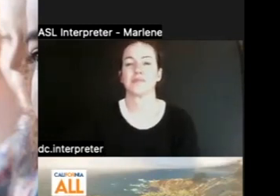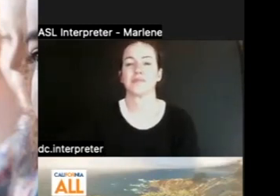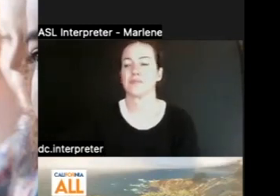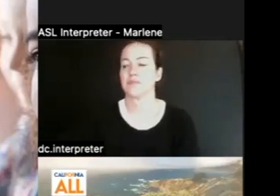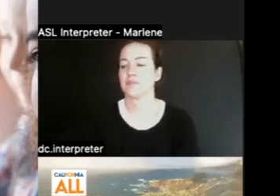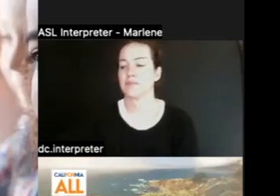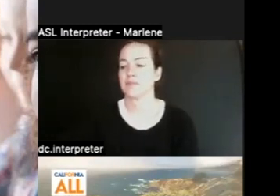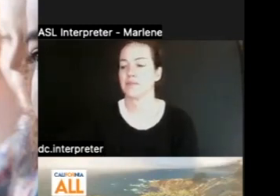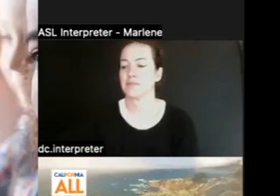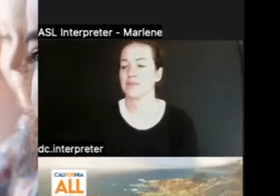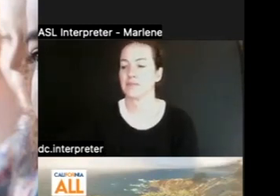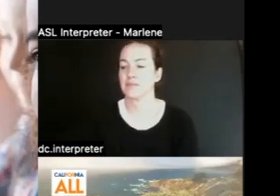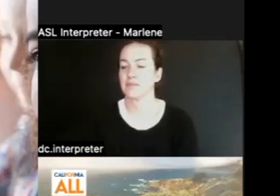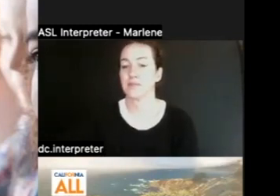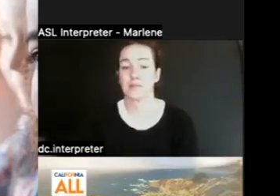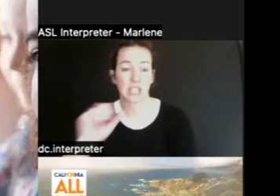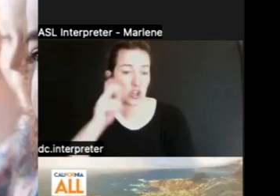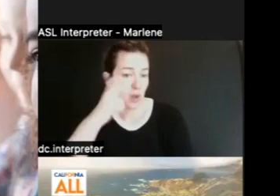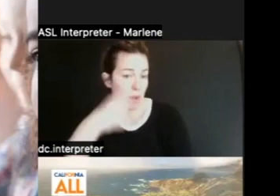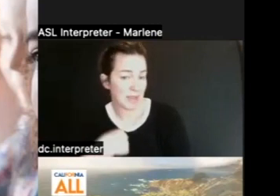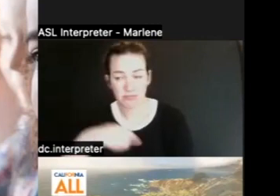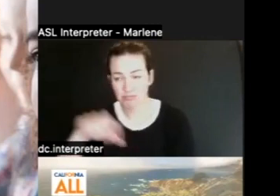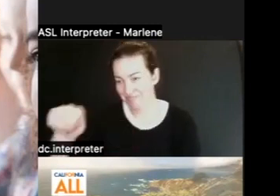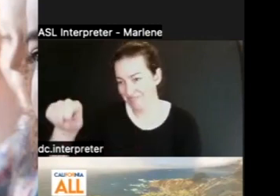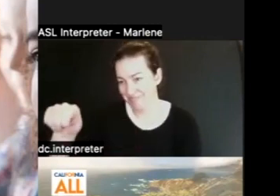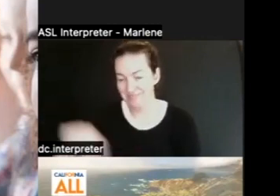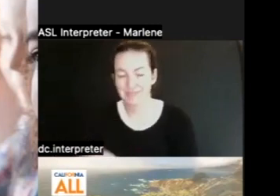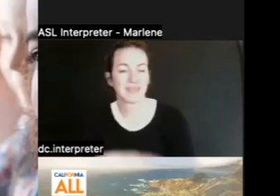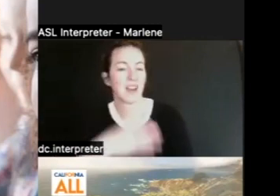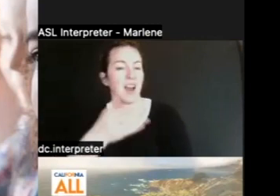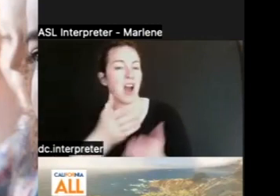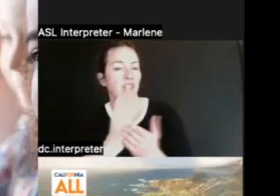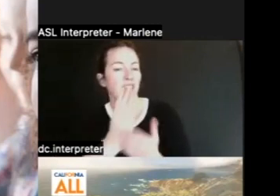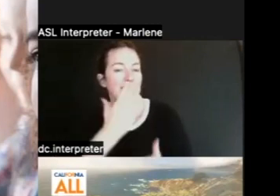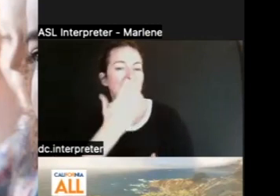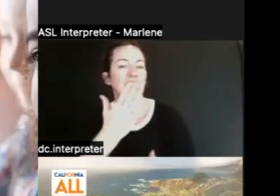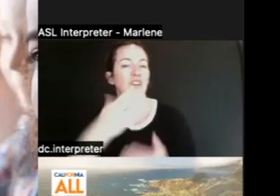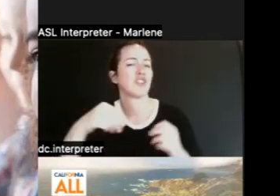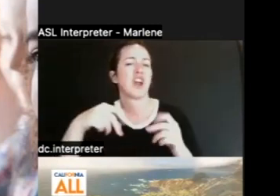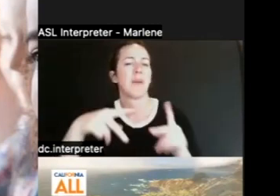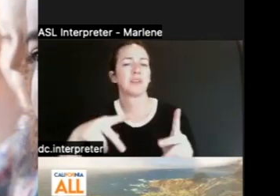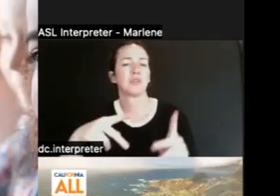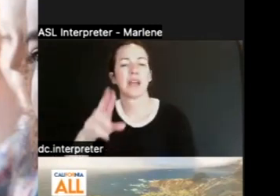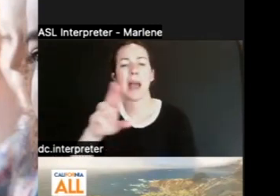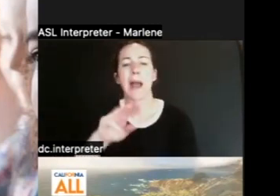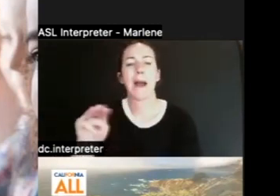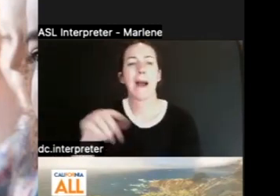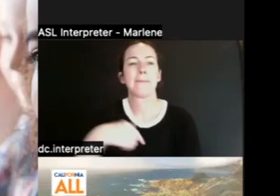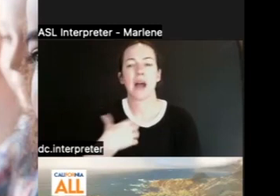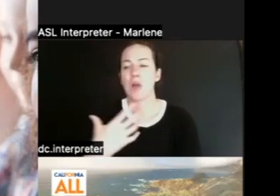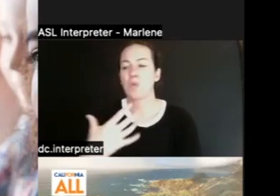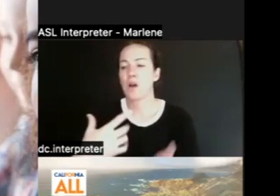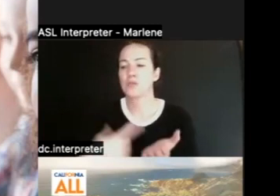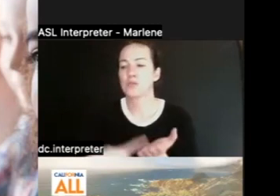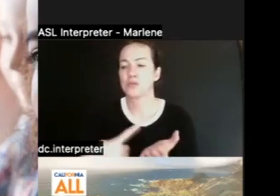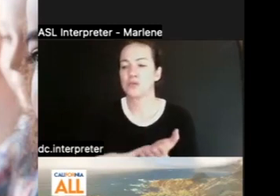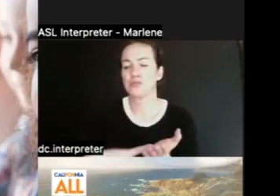Thank you. Thanks for the opportunity. I just wanted to take the opportunity to plug you know,